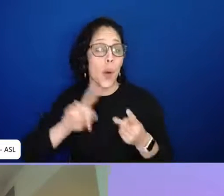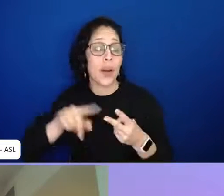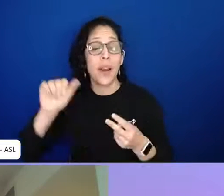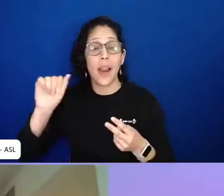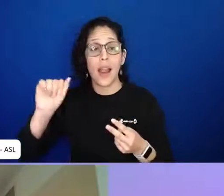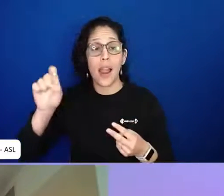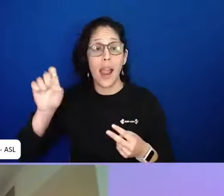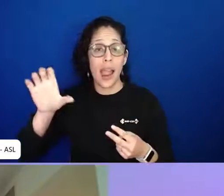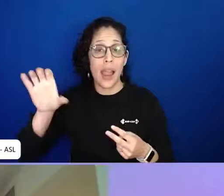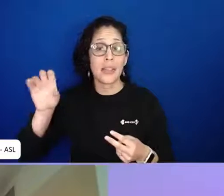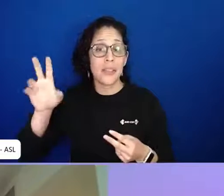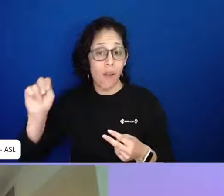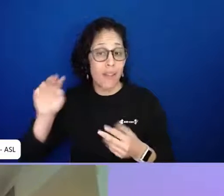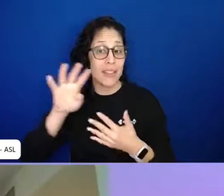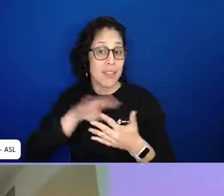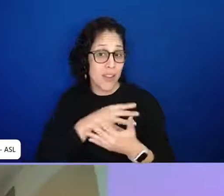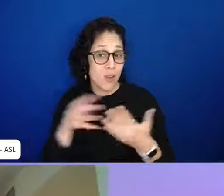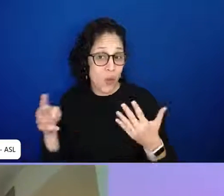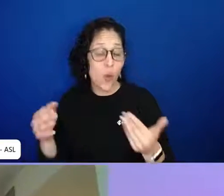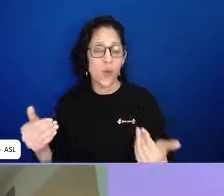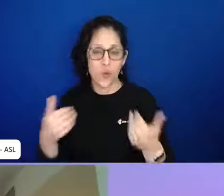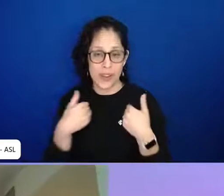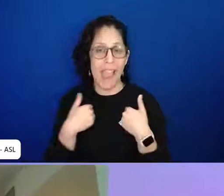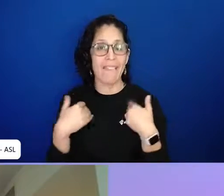look up extra designers and you can read all about it